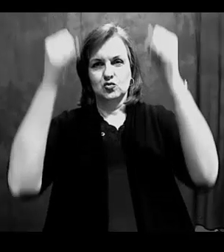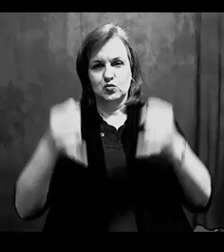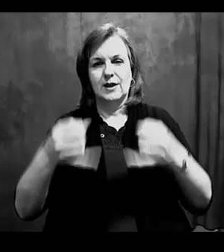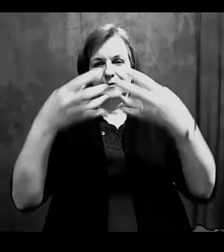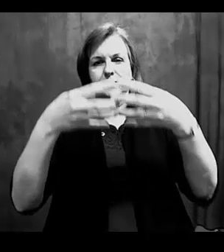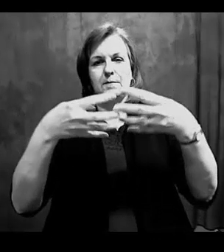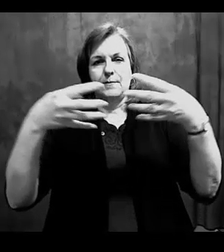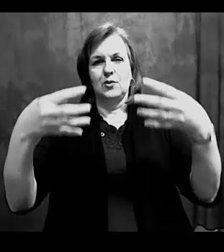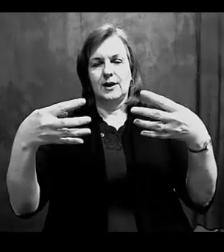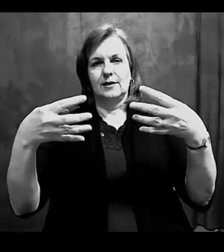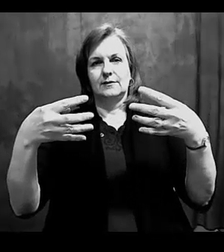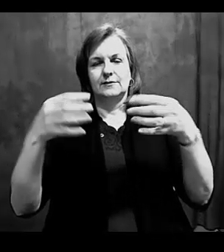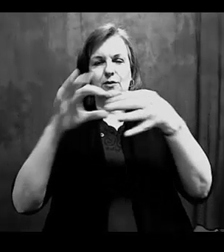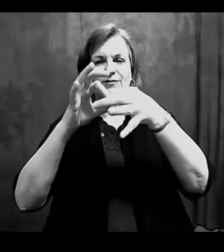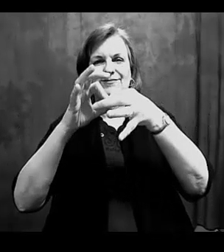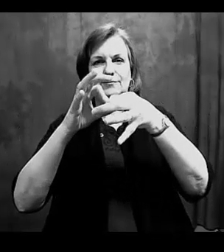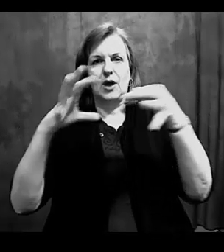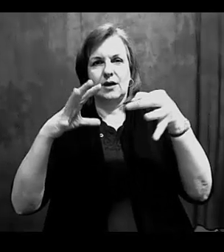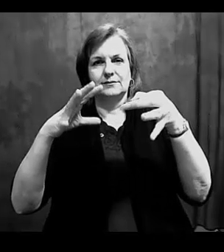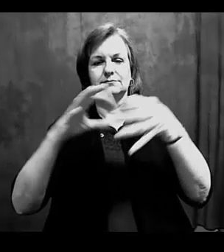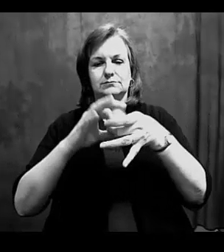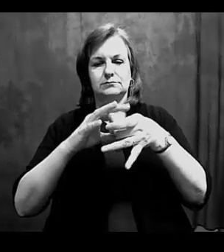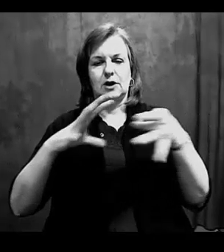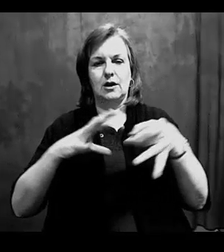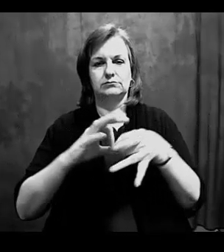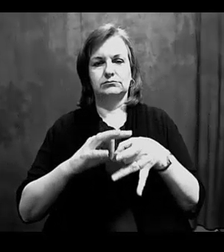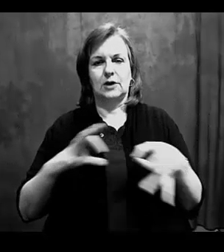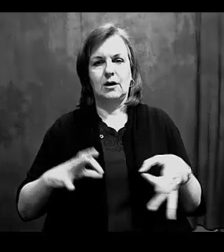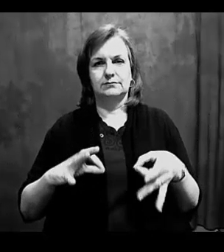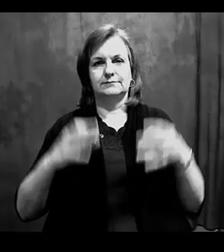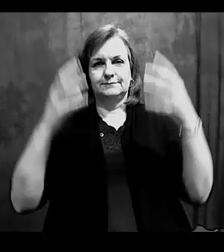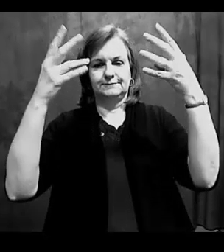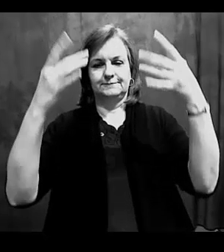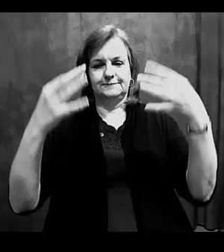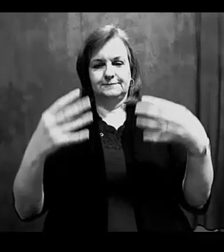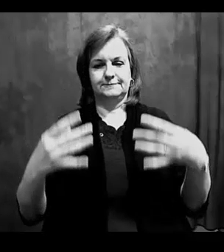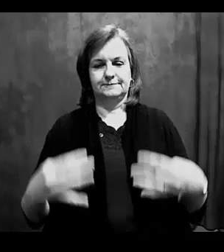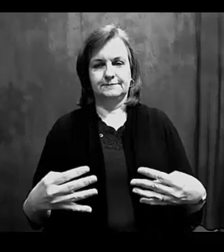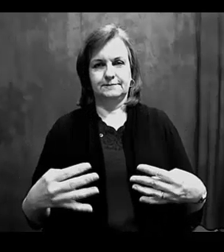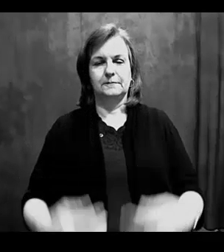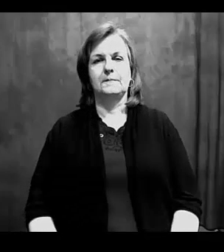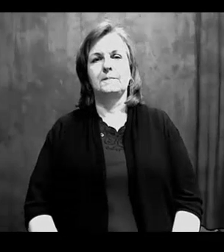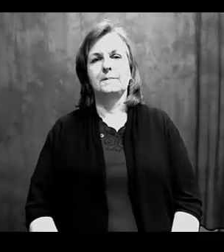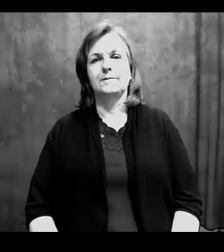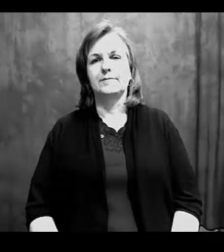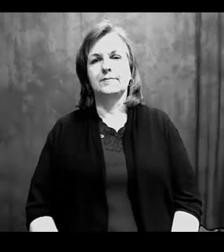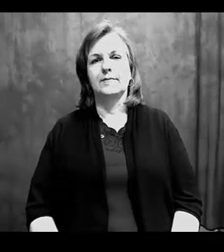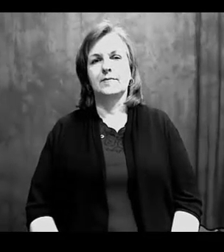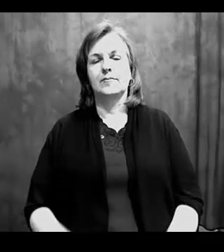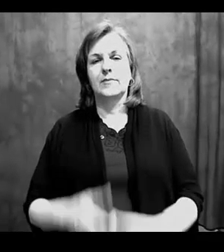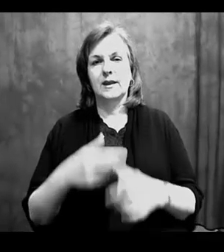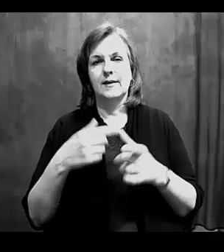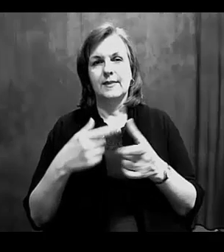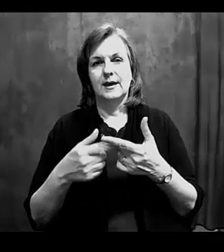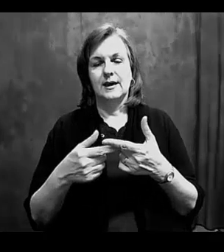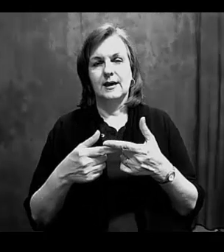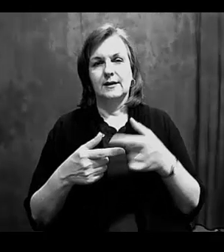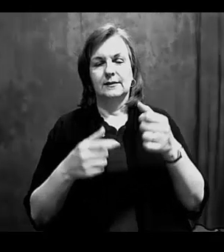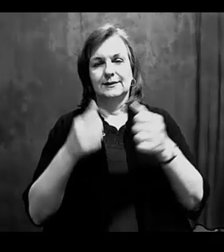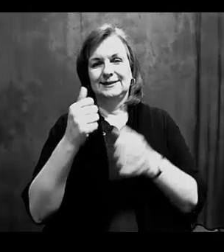we've gotta get them apart so breaking hydrogen bonds